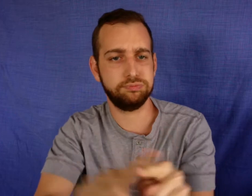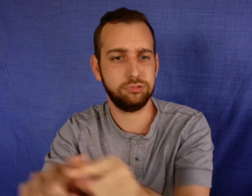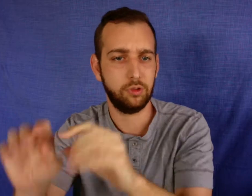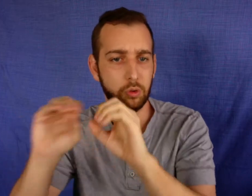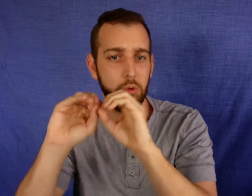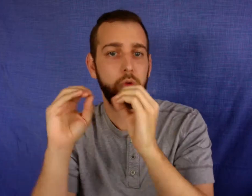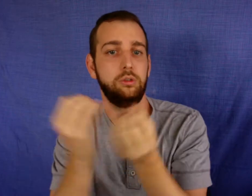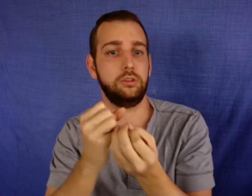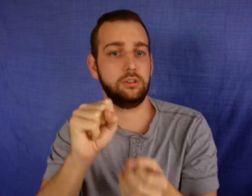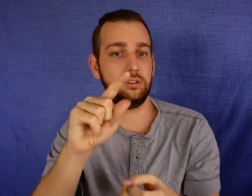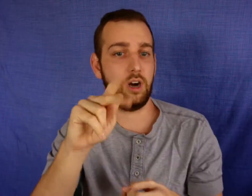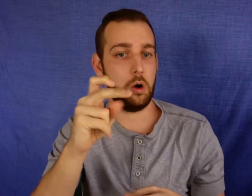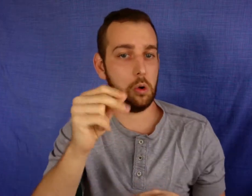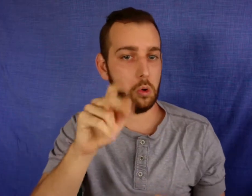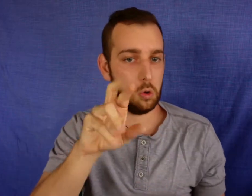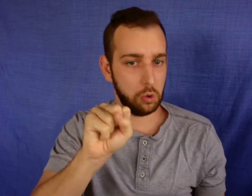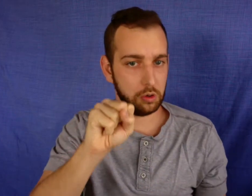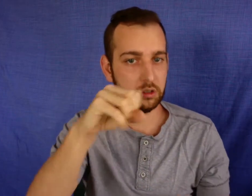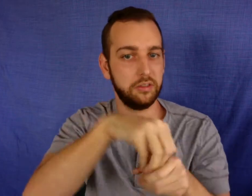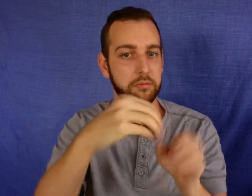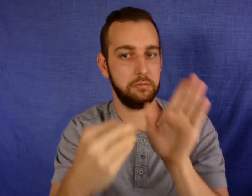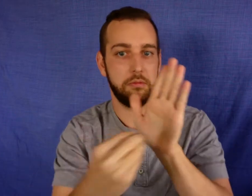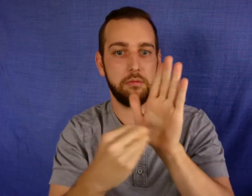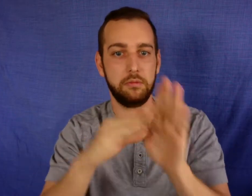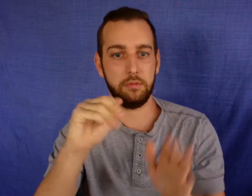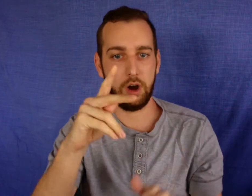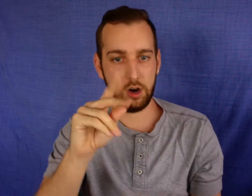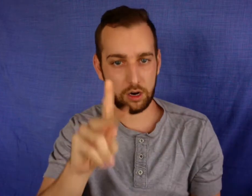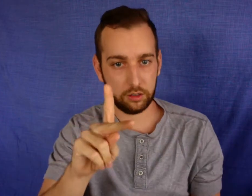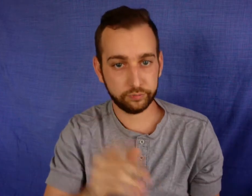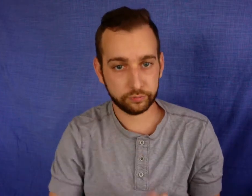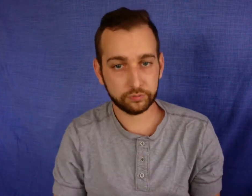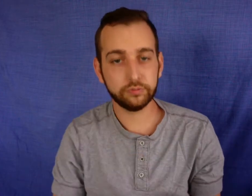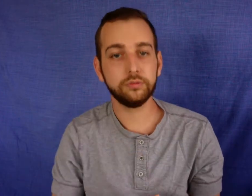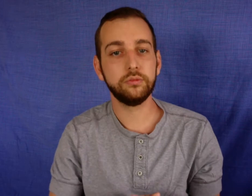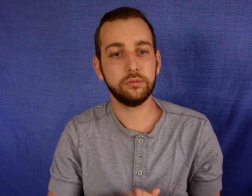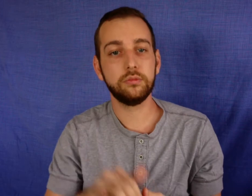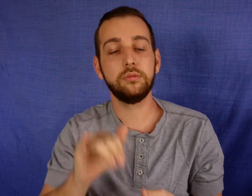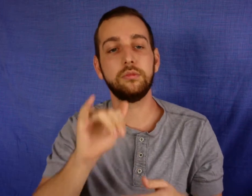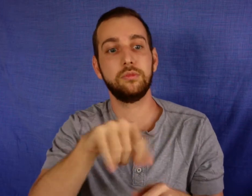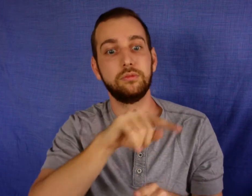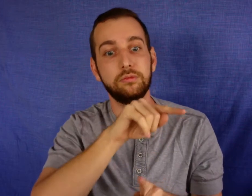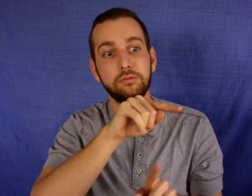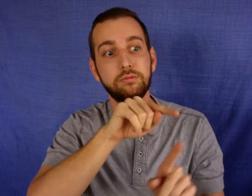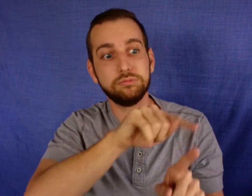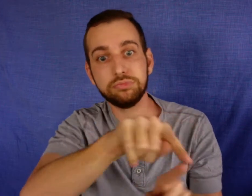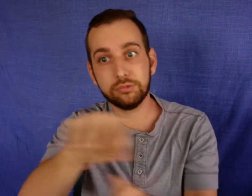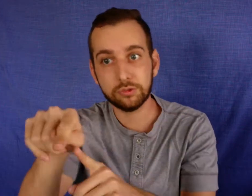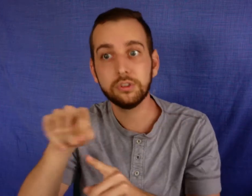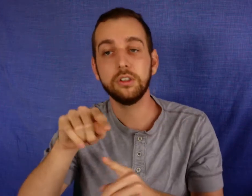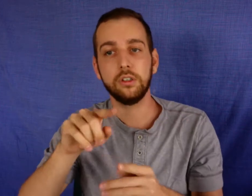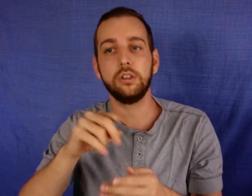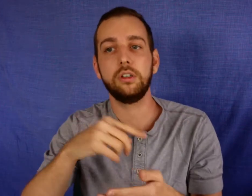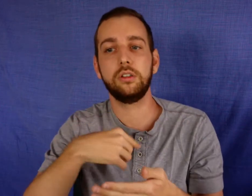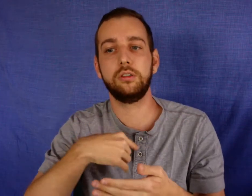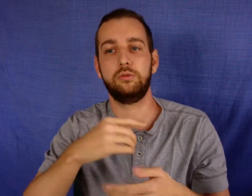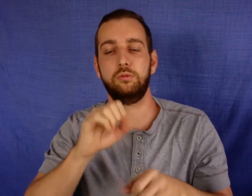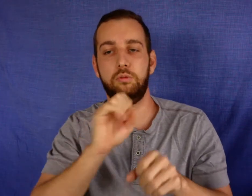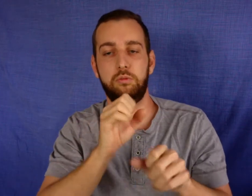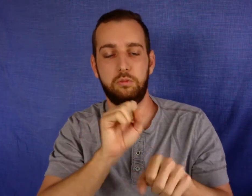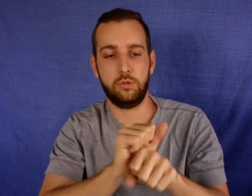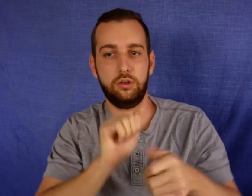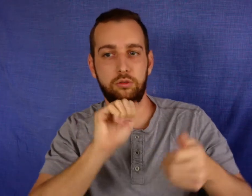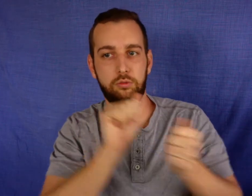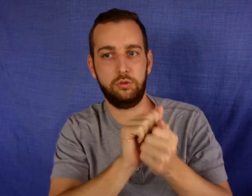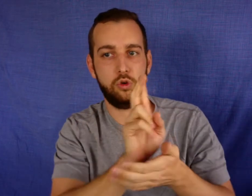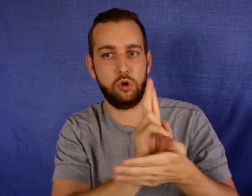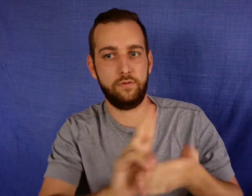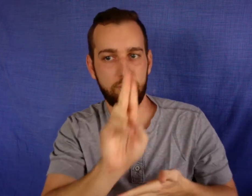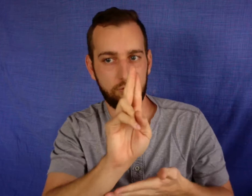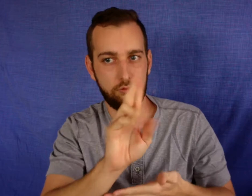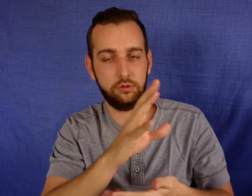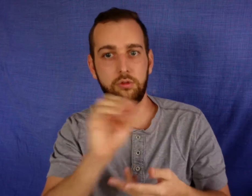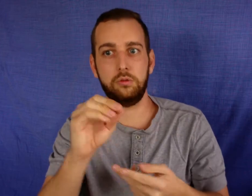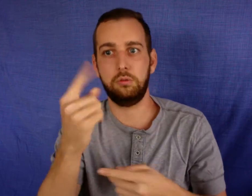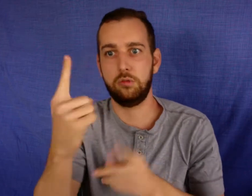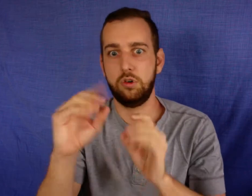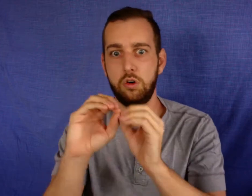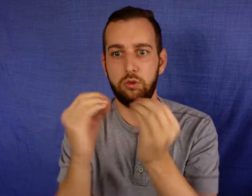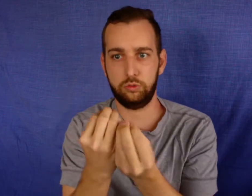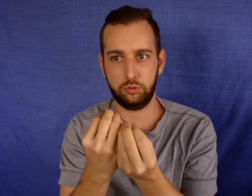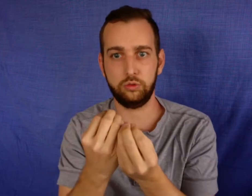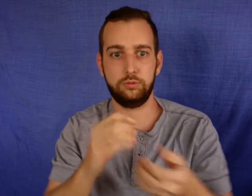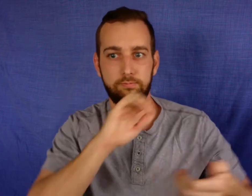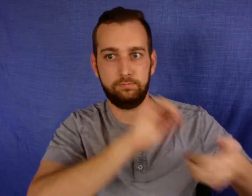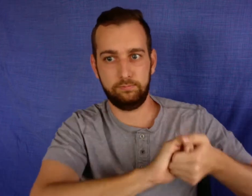with several organizations and stakeholders in Bangkok. This was done in partnership with one organization and